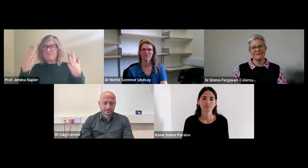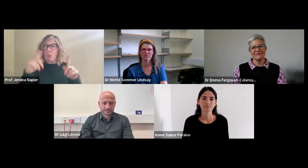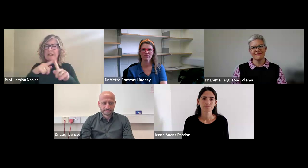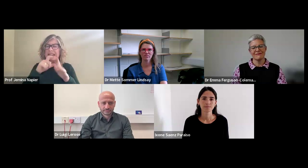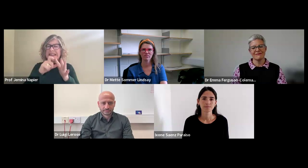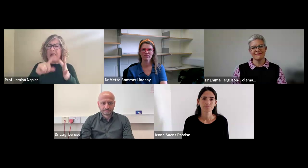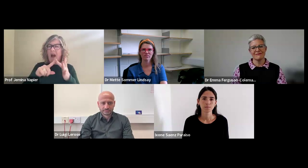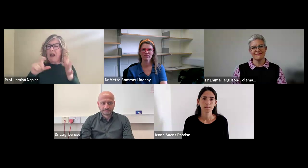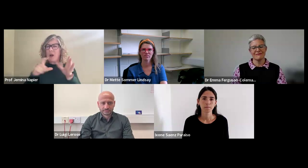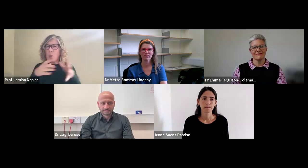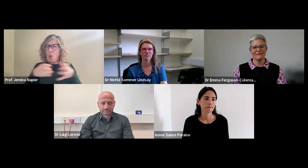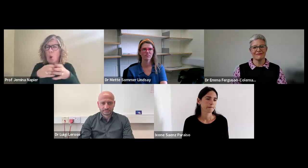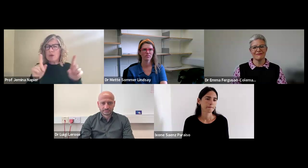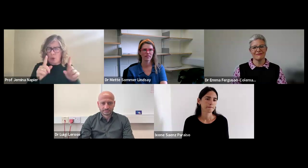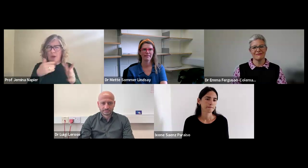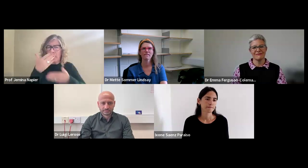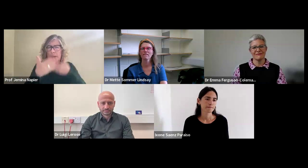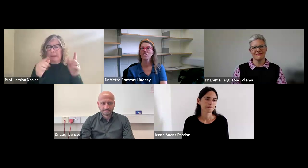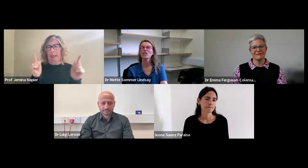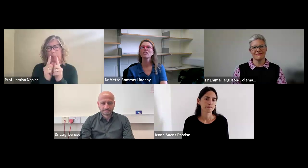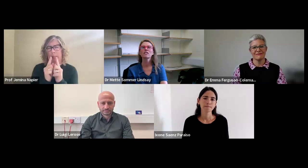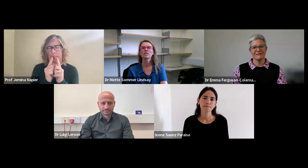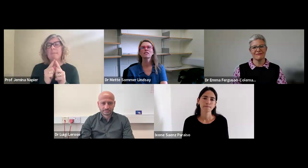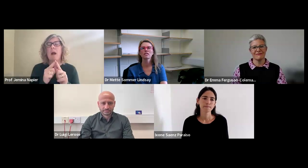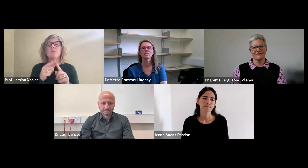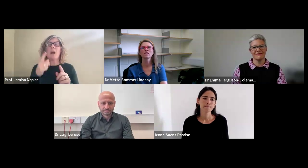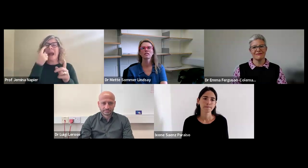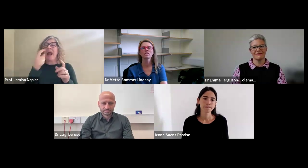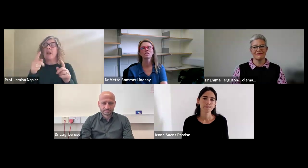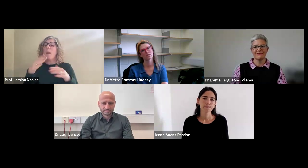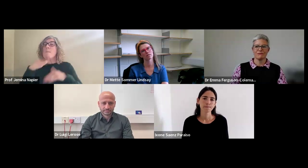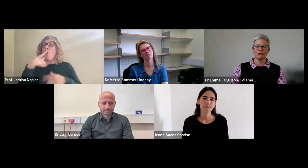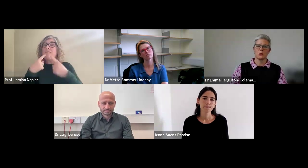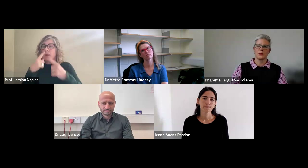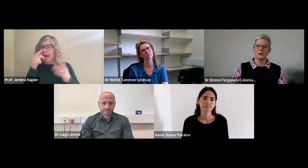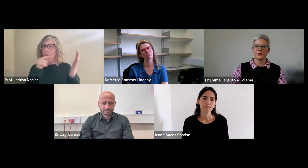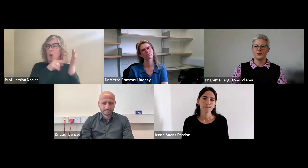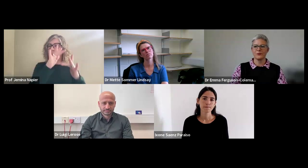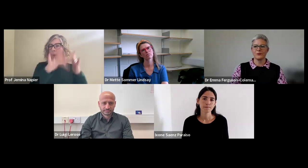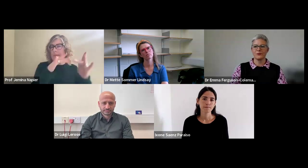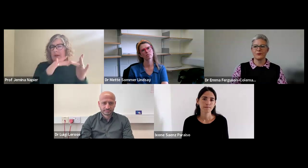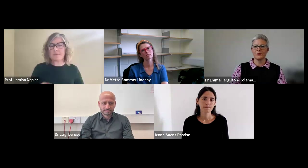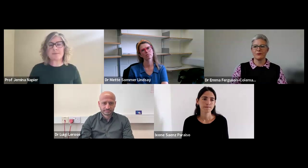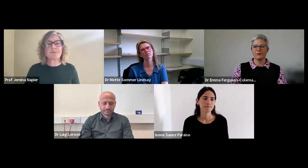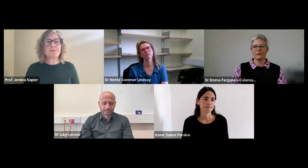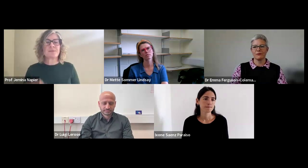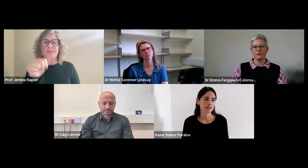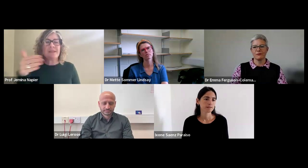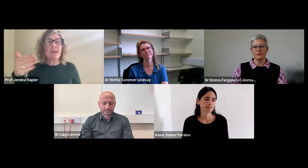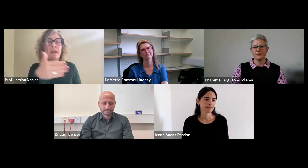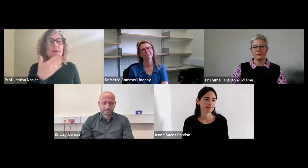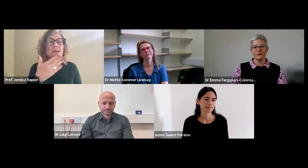about what the EDI Caucus is or EDICa. More information can be found on the website of